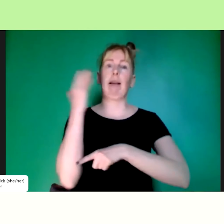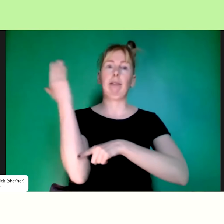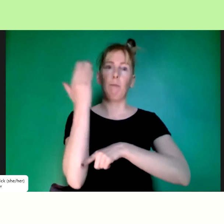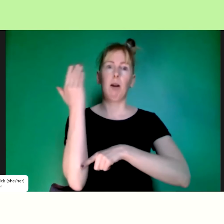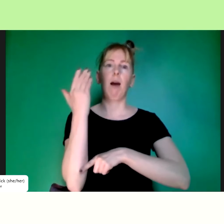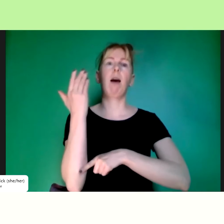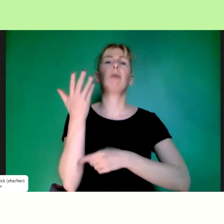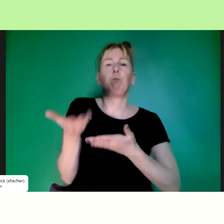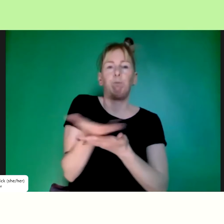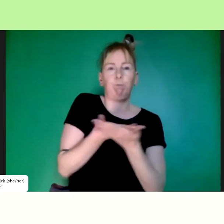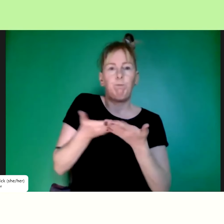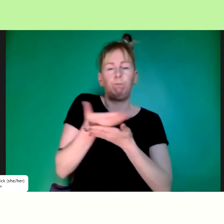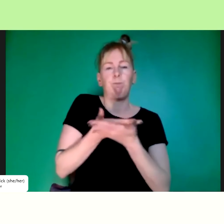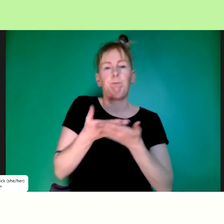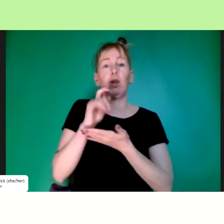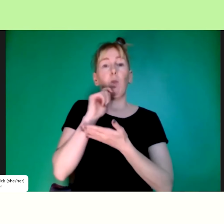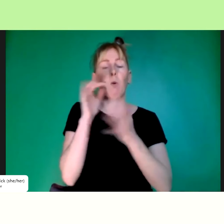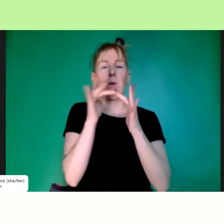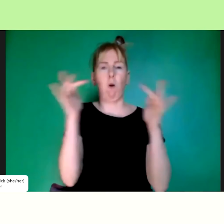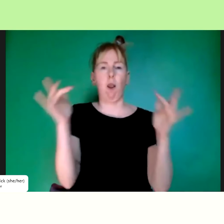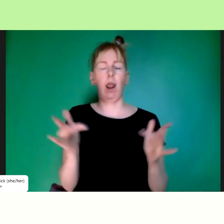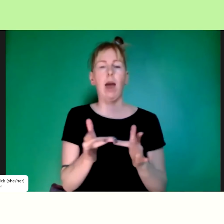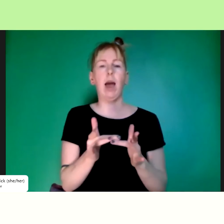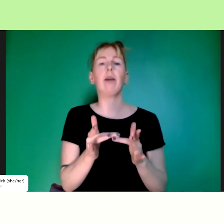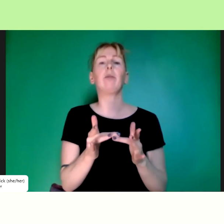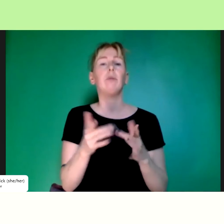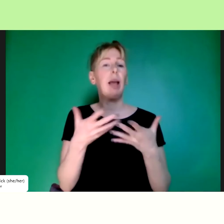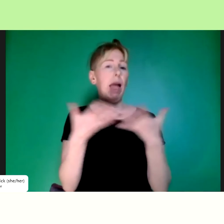It will be online open to any artist, curator, producer,